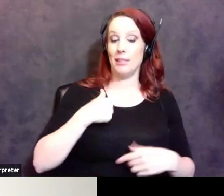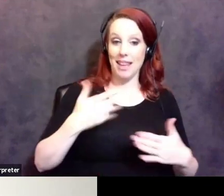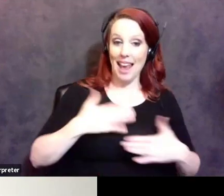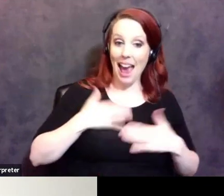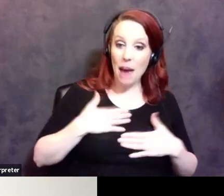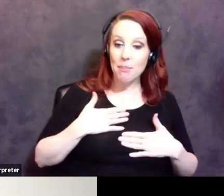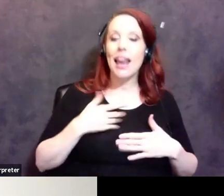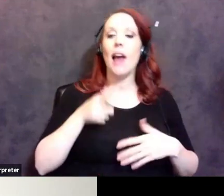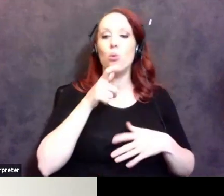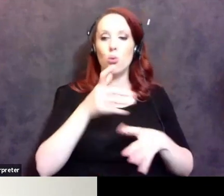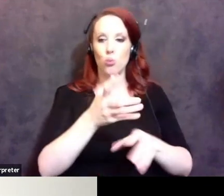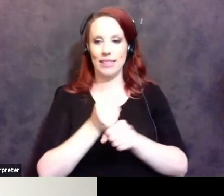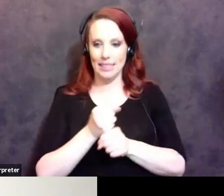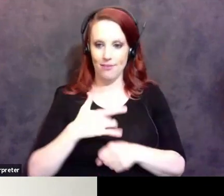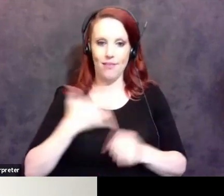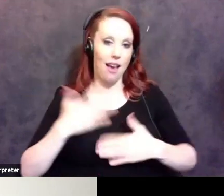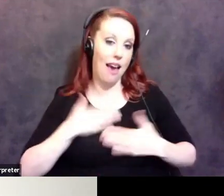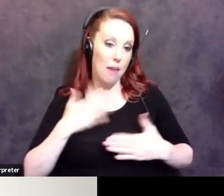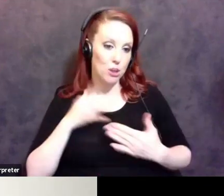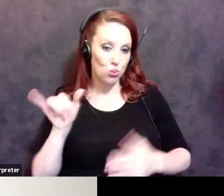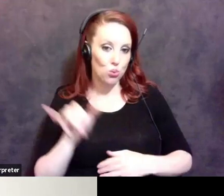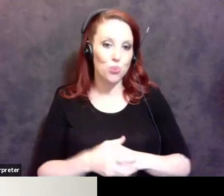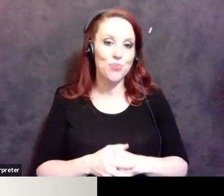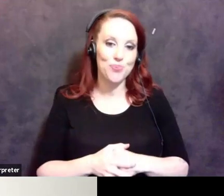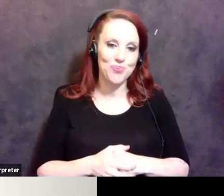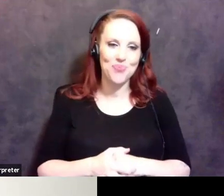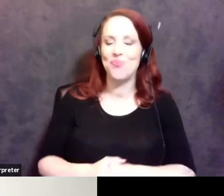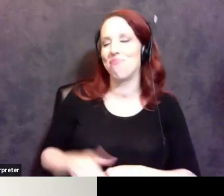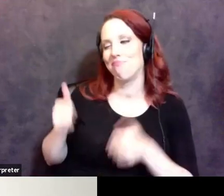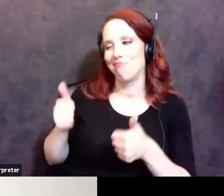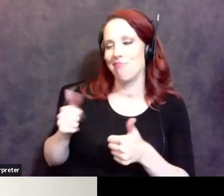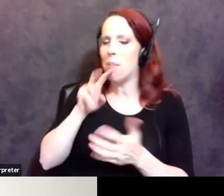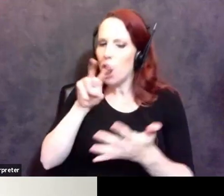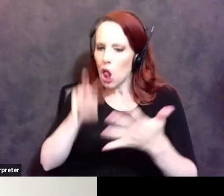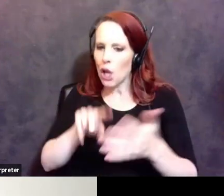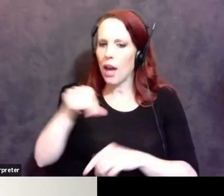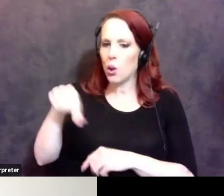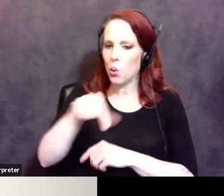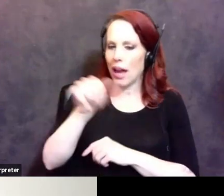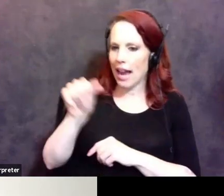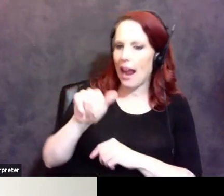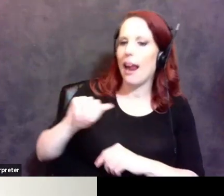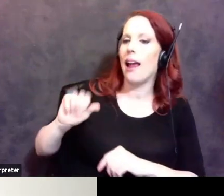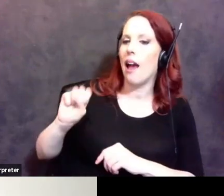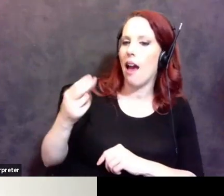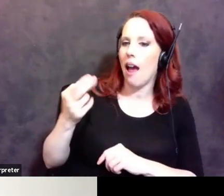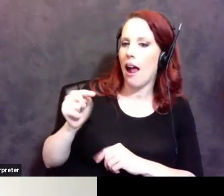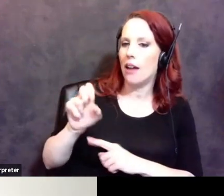I am going to jump into questions. There is one from Ashton. Can you elaborate